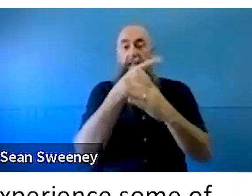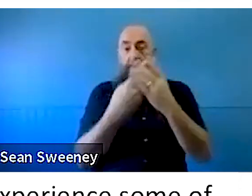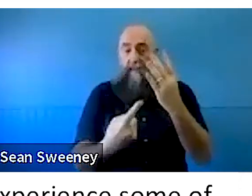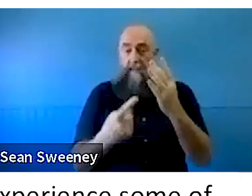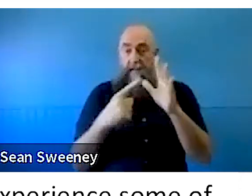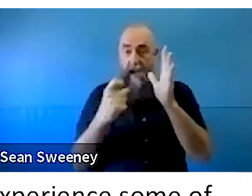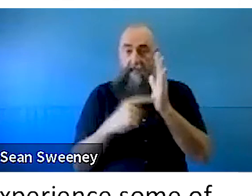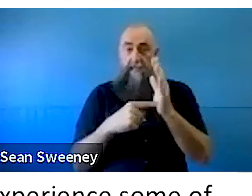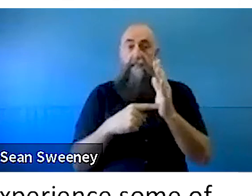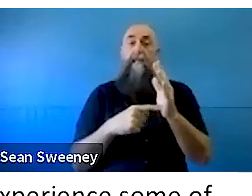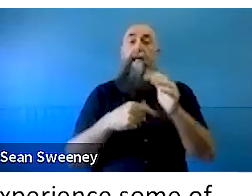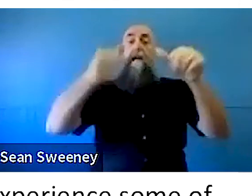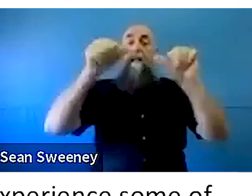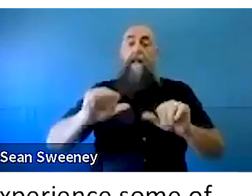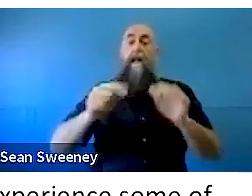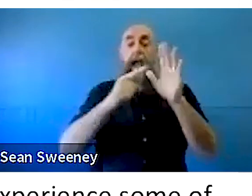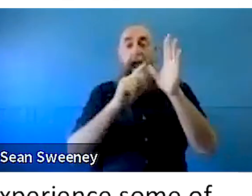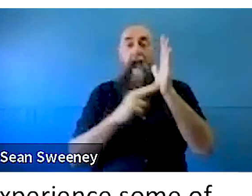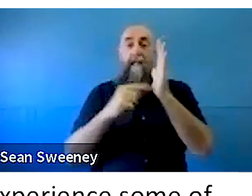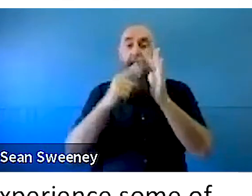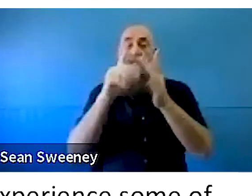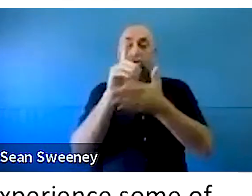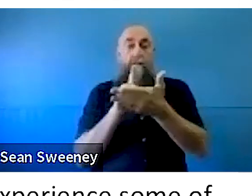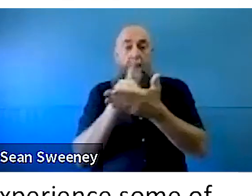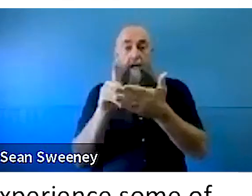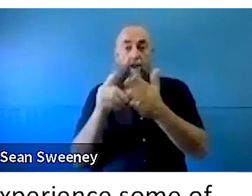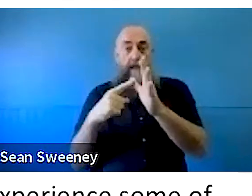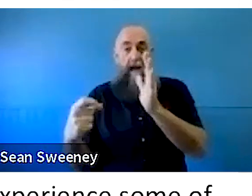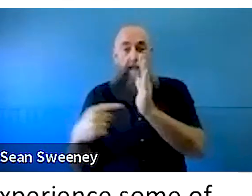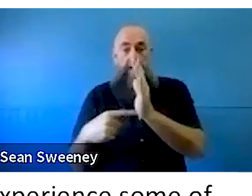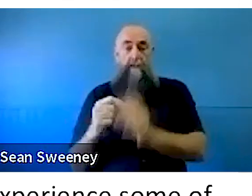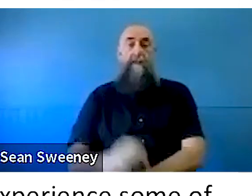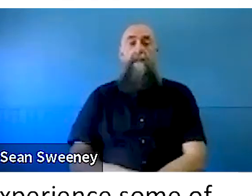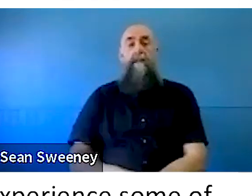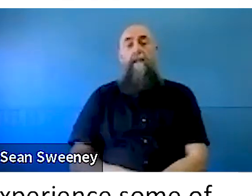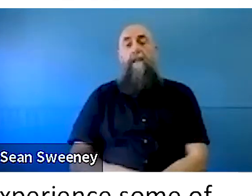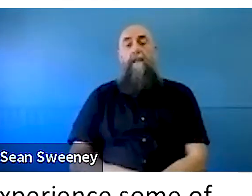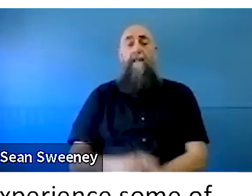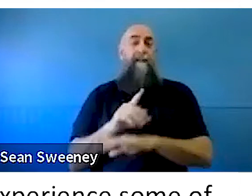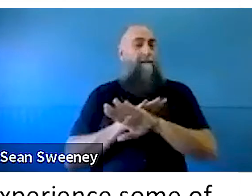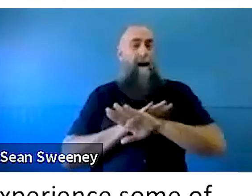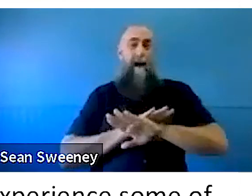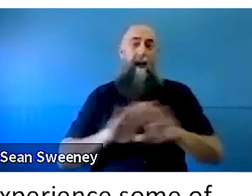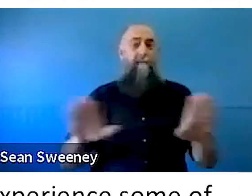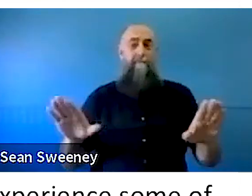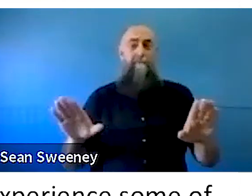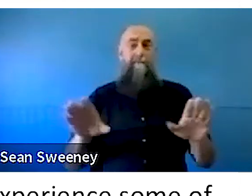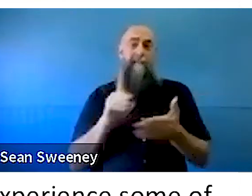For art shows and so on.